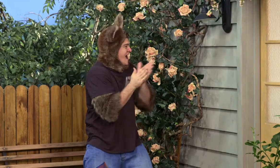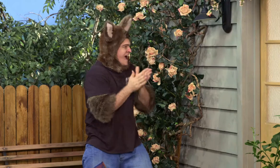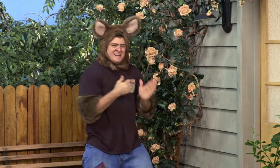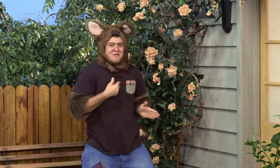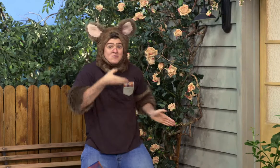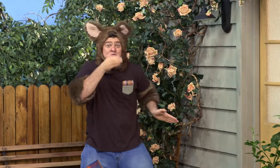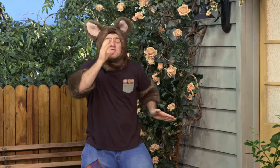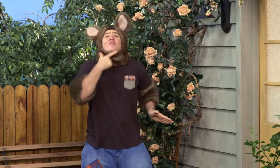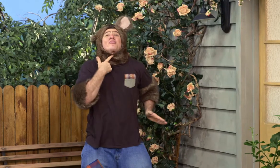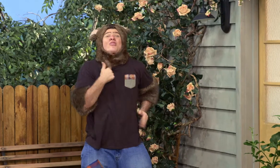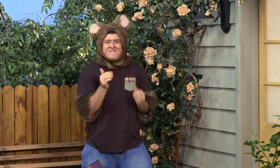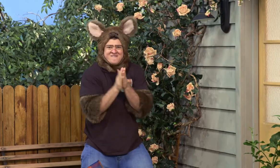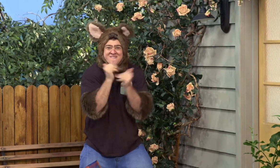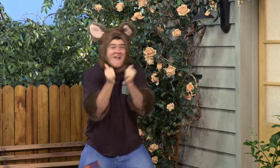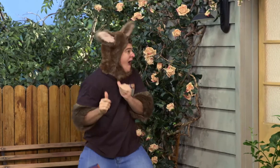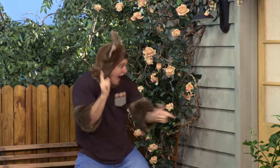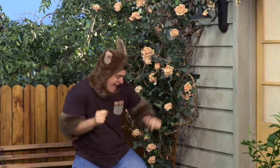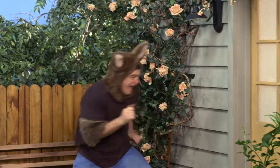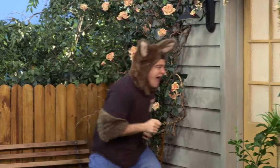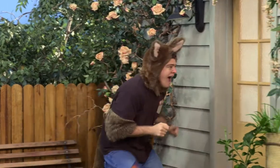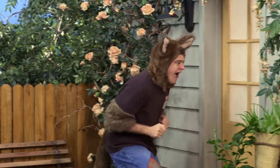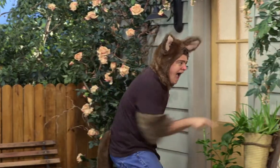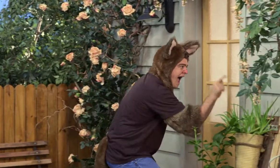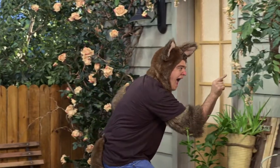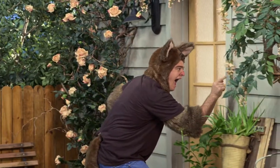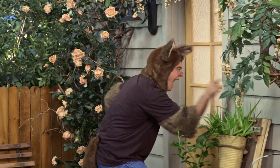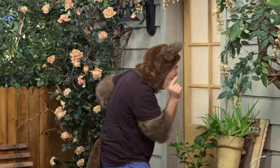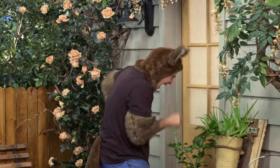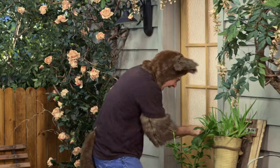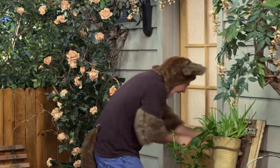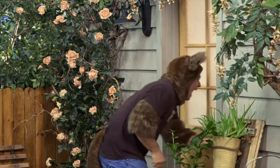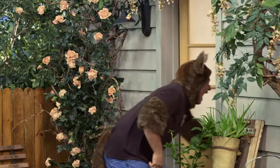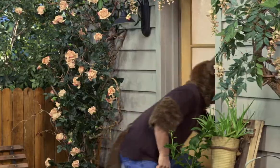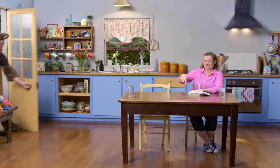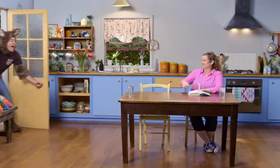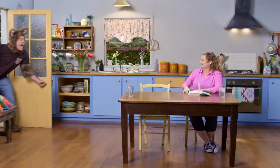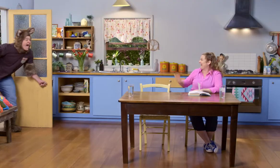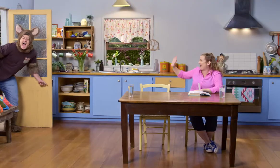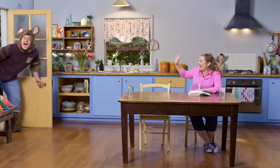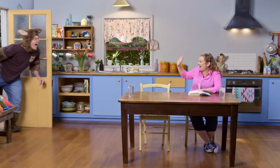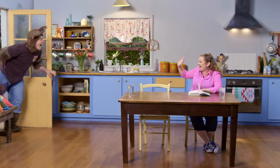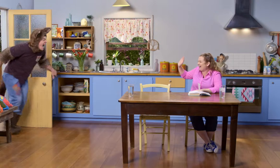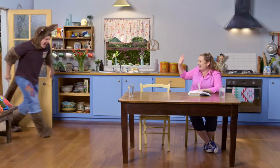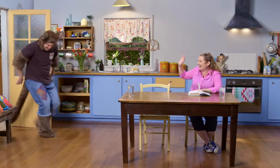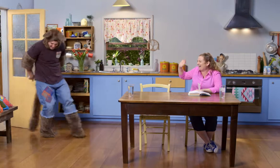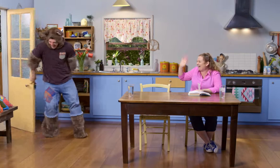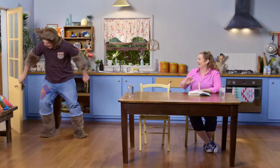I'm so thirsty. I need that drink. Ha, ha! Ha, ha, ha! Hello.